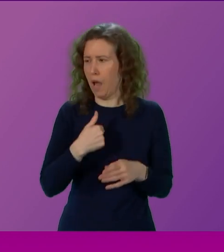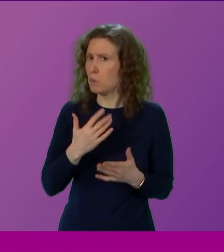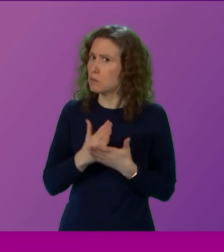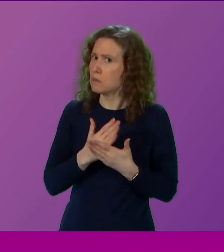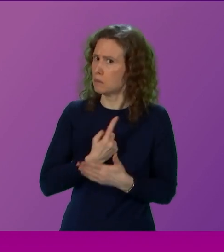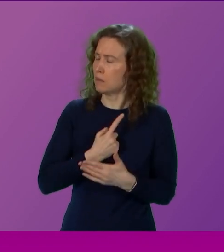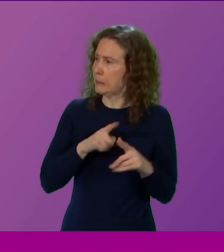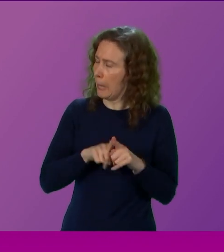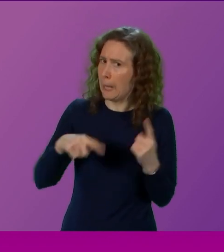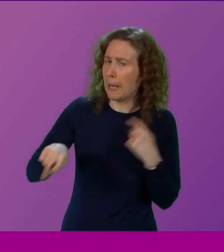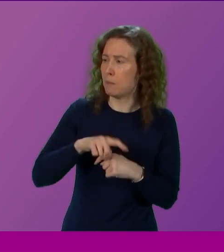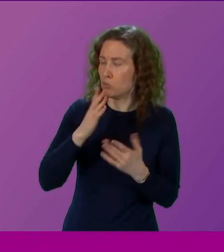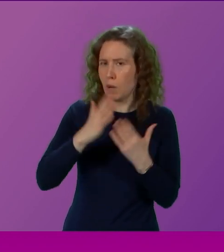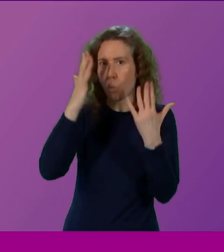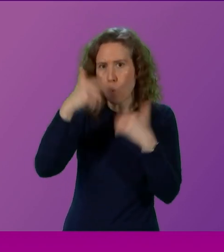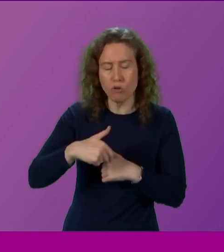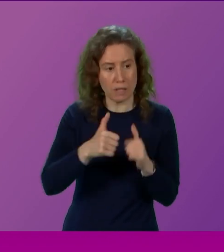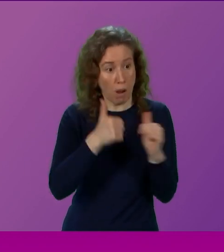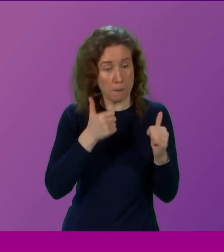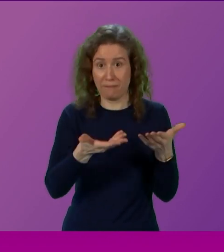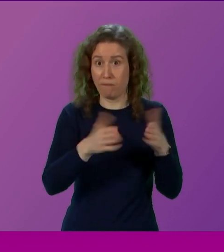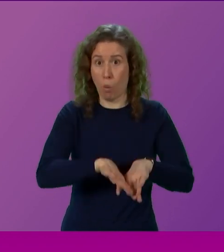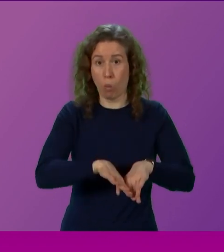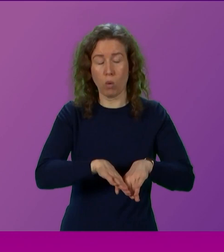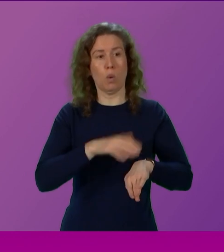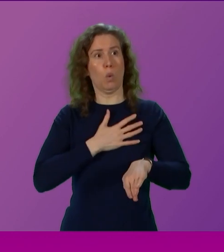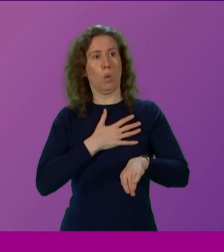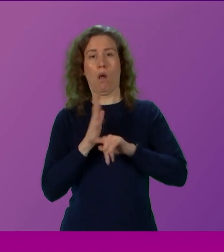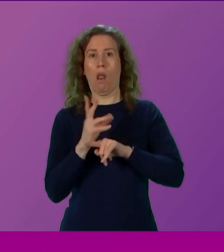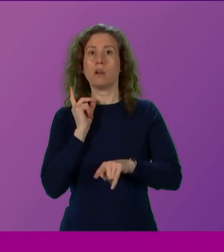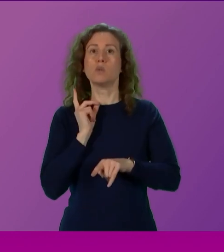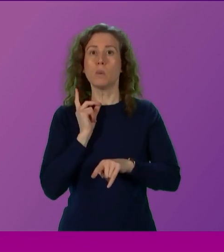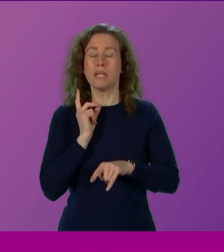concerned to hear of the company’s decision last week to cease trading. In my pre-politics life,